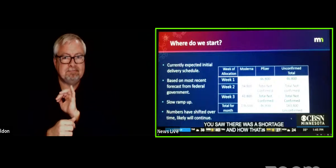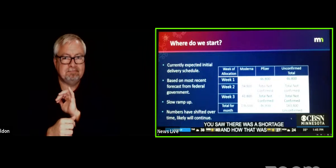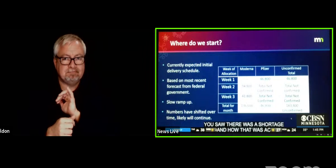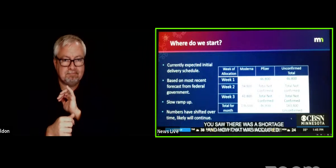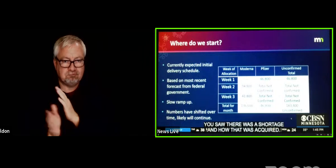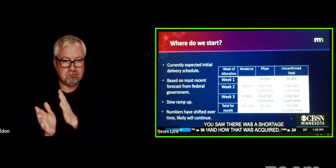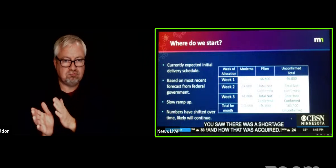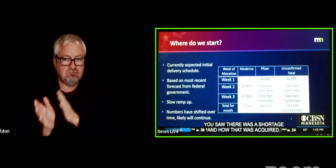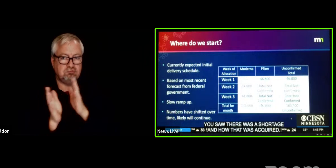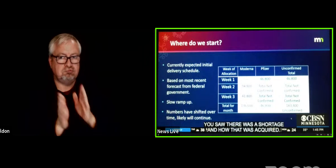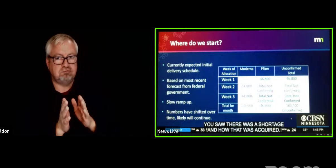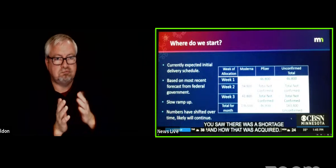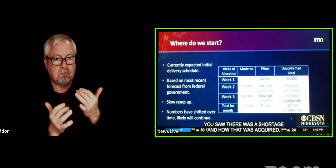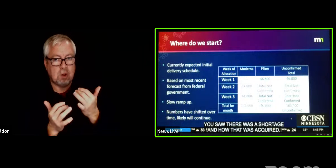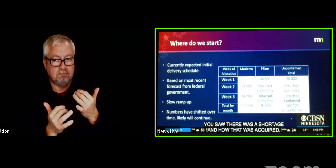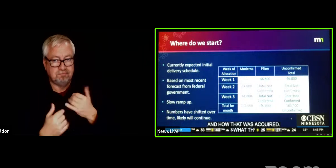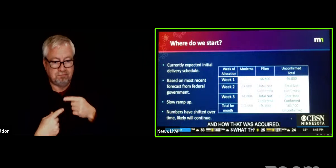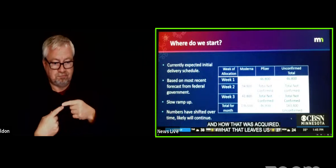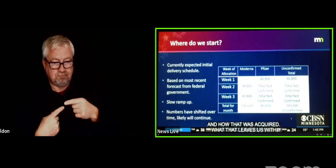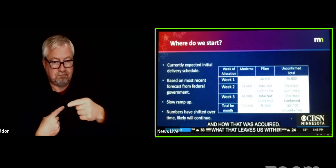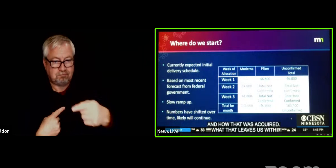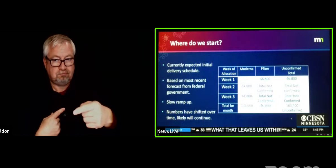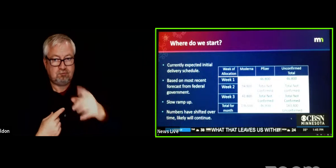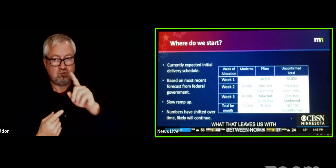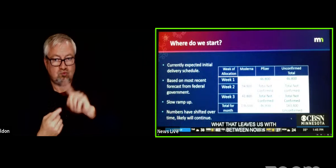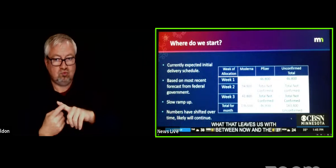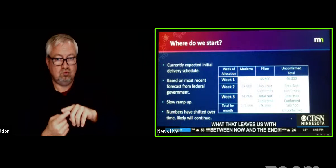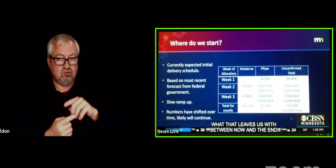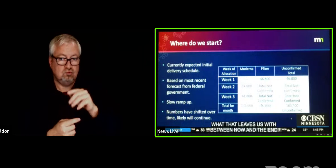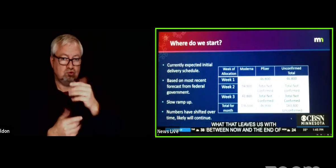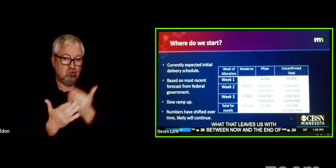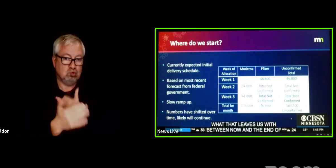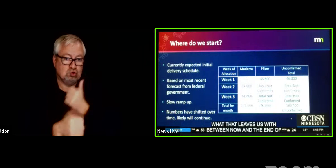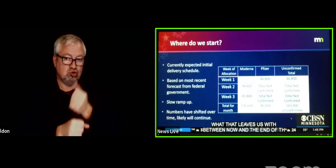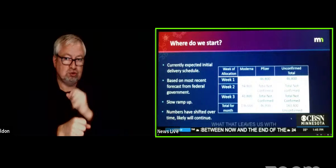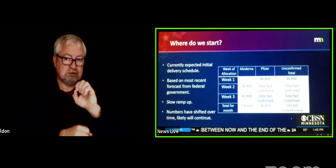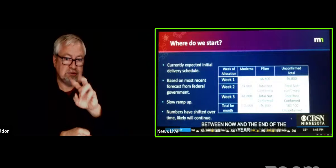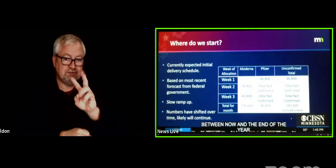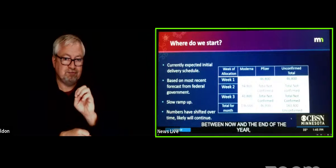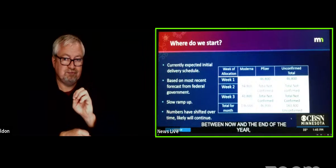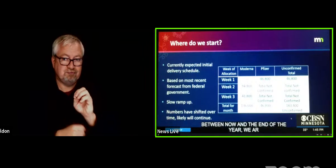THE YEAR, WE'RE PREPARING TO RECEIVE 183,400 DOSES OF